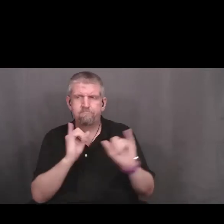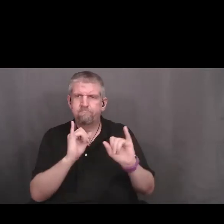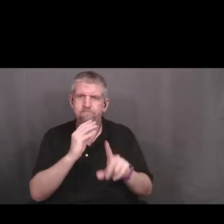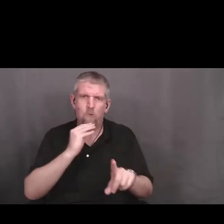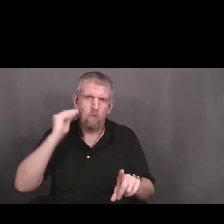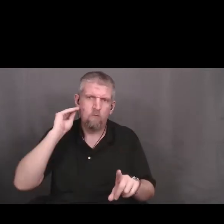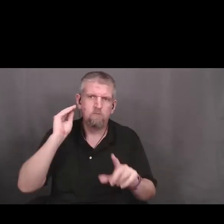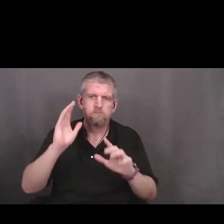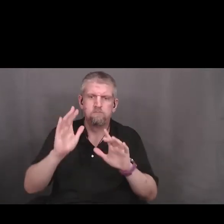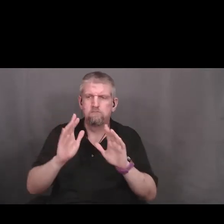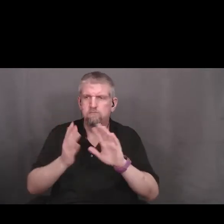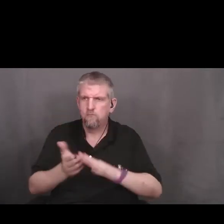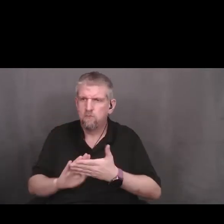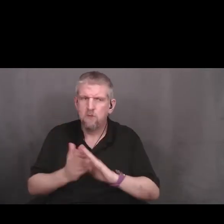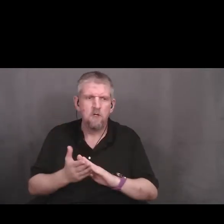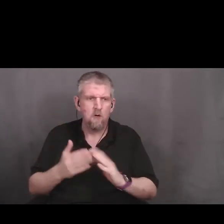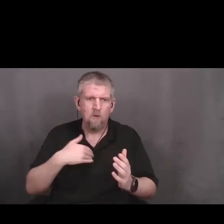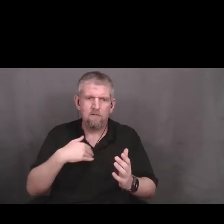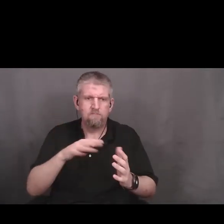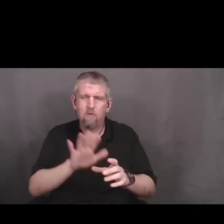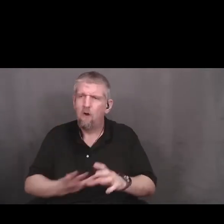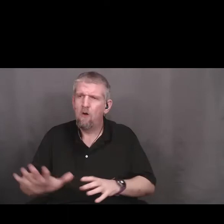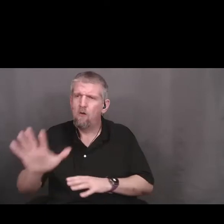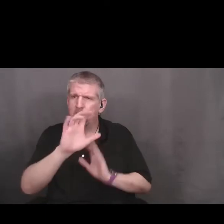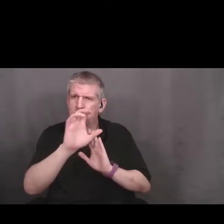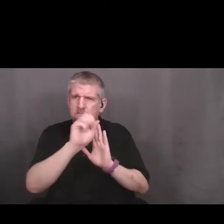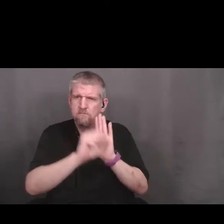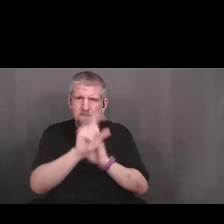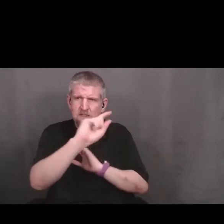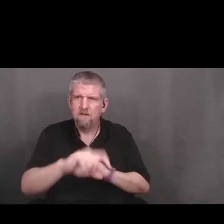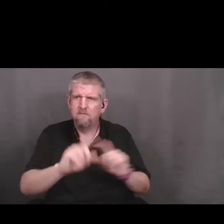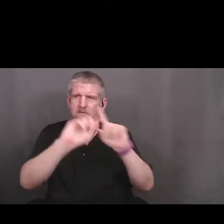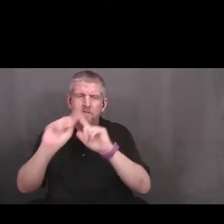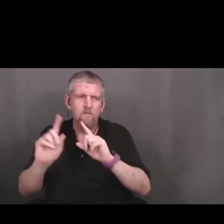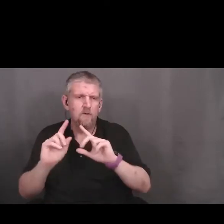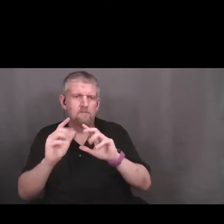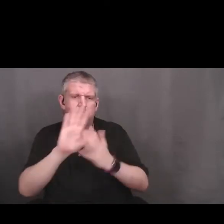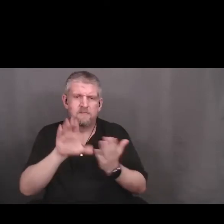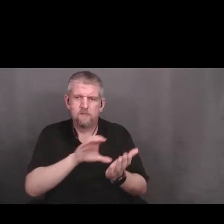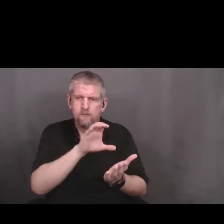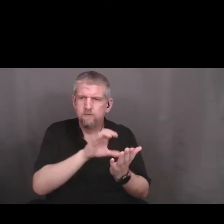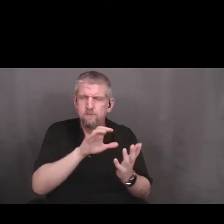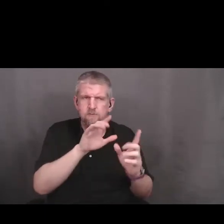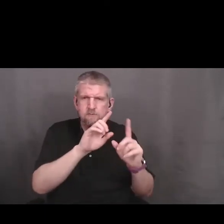There are centers located all over Texas and I've listed here just some of the things that they can help with.